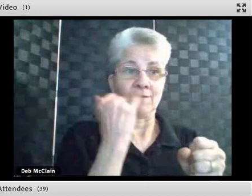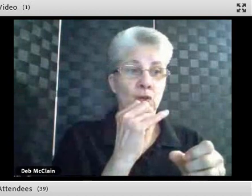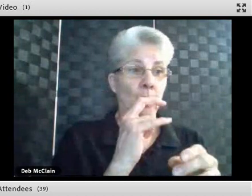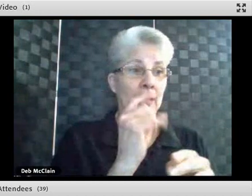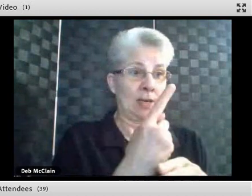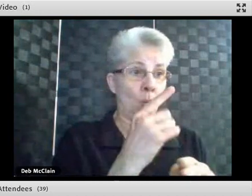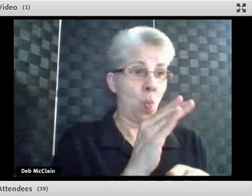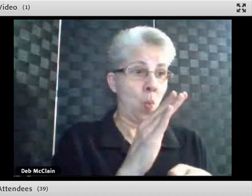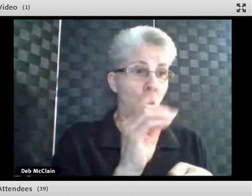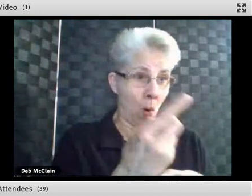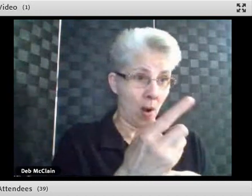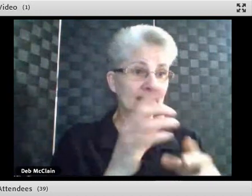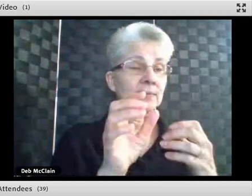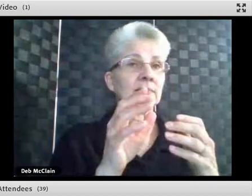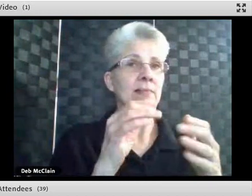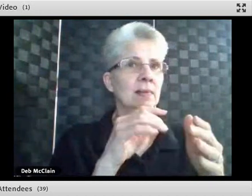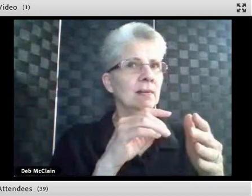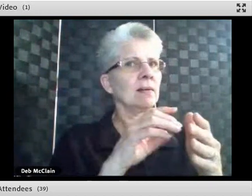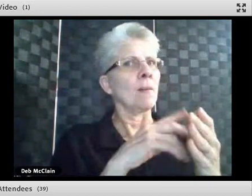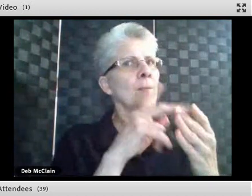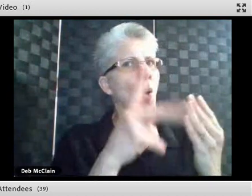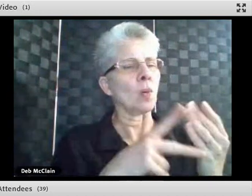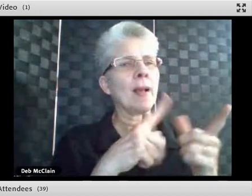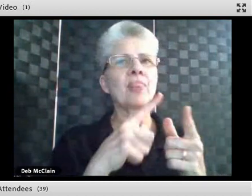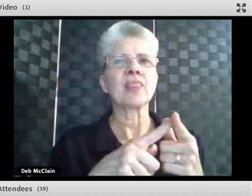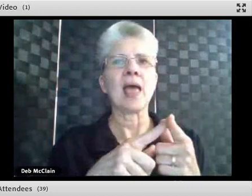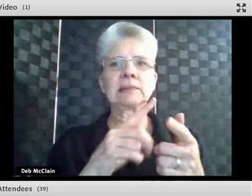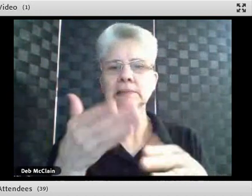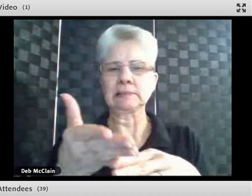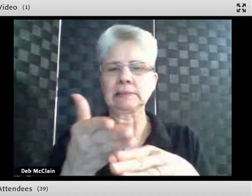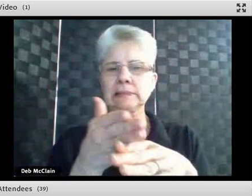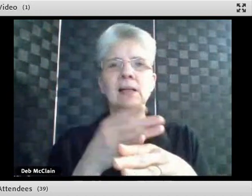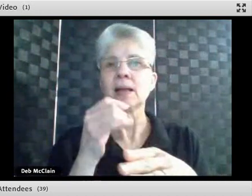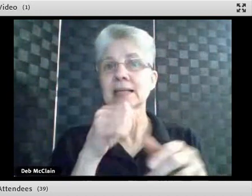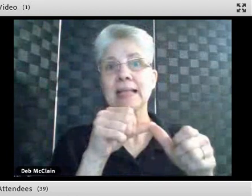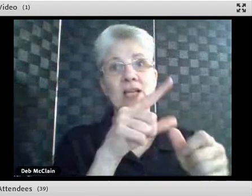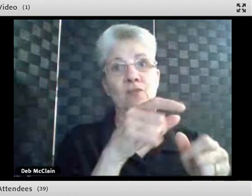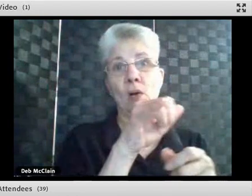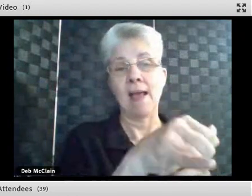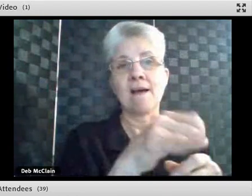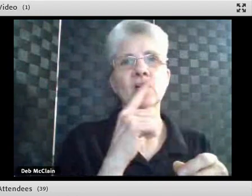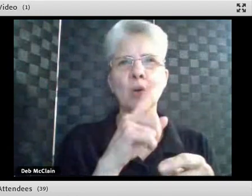because no vendor or system is forever. And the more you're kind of always being really proactive